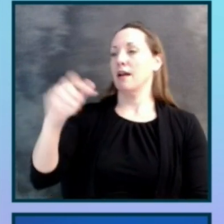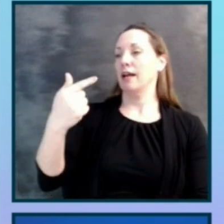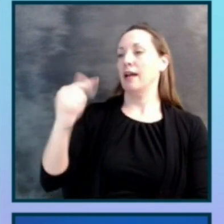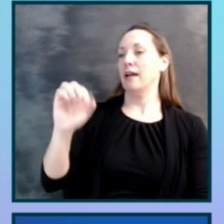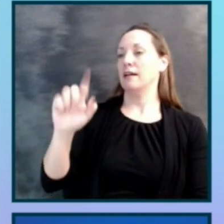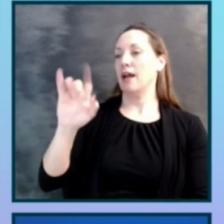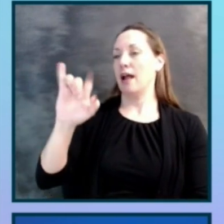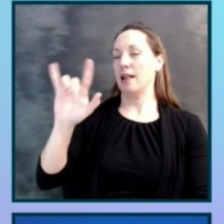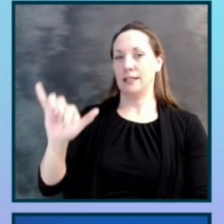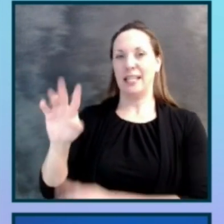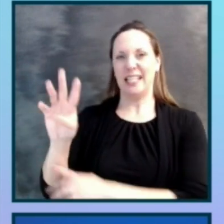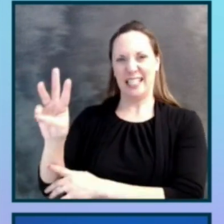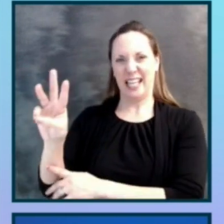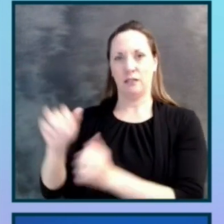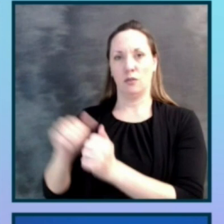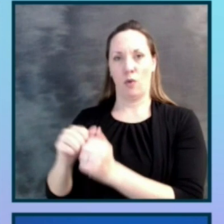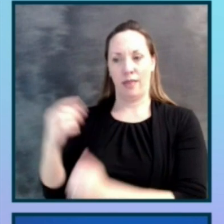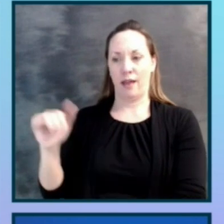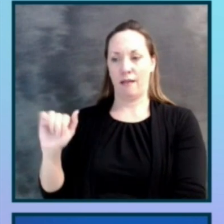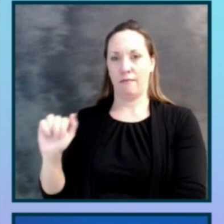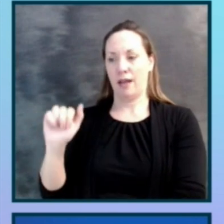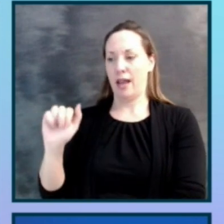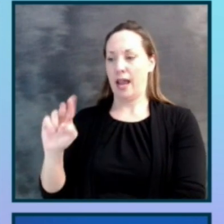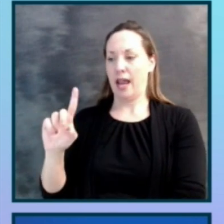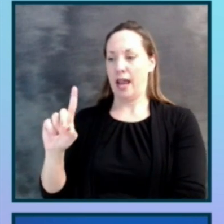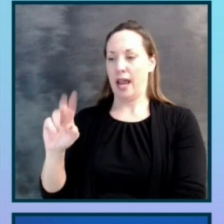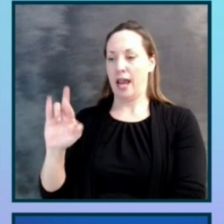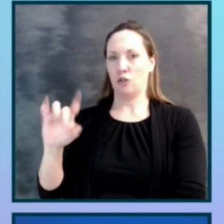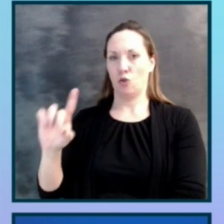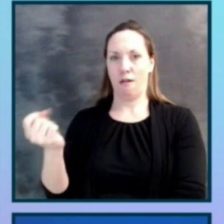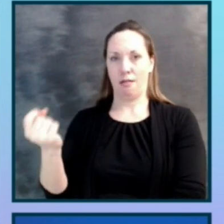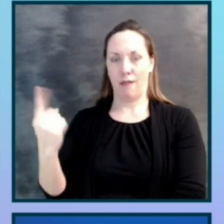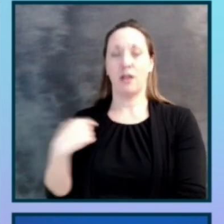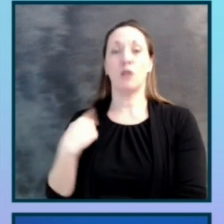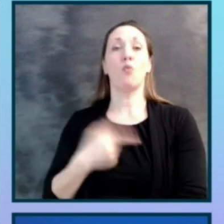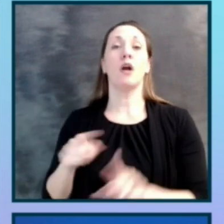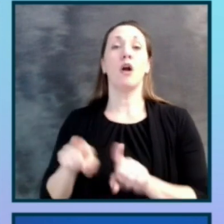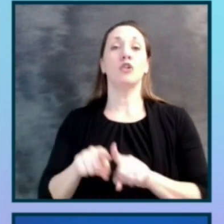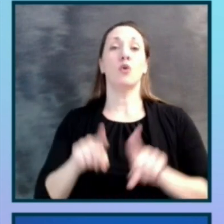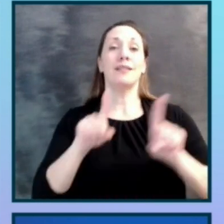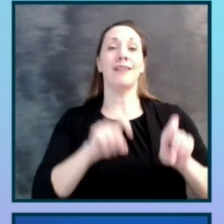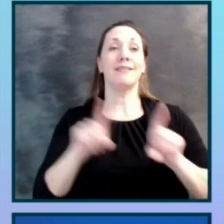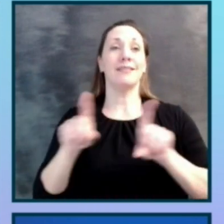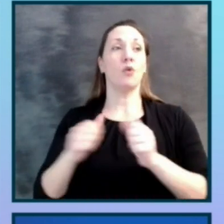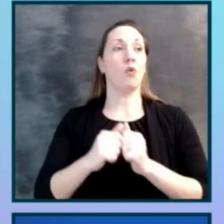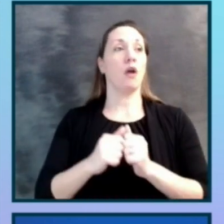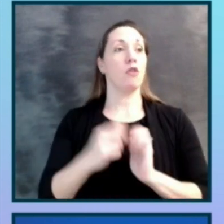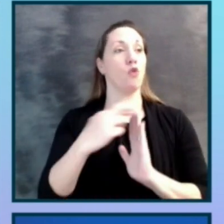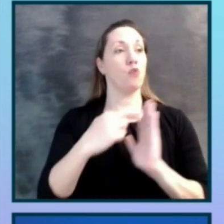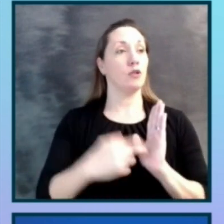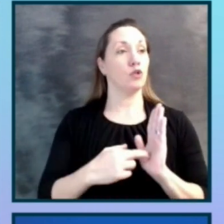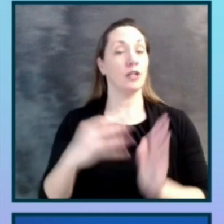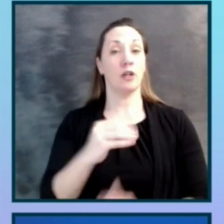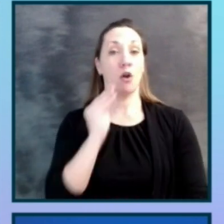We also did manual testing of both registration and home screens for free and paid apps